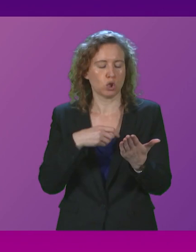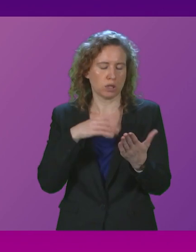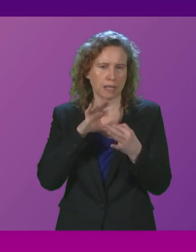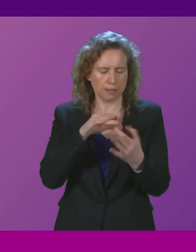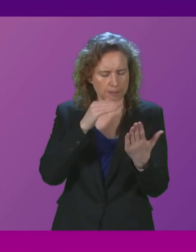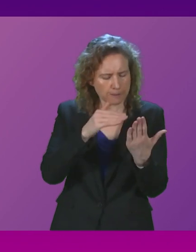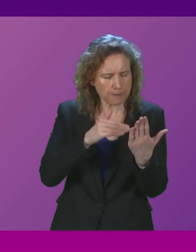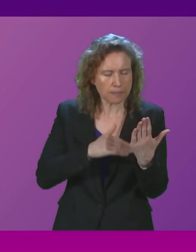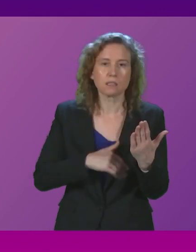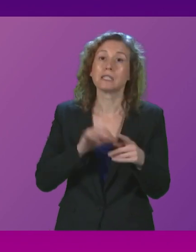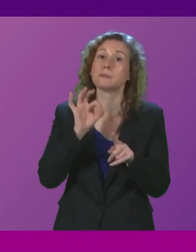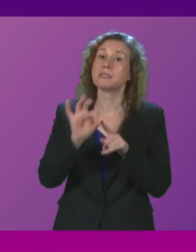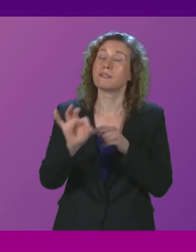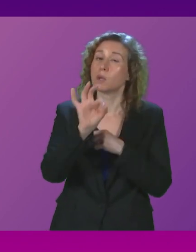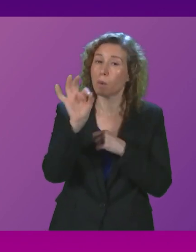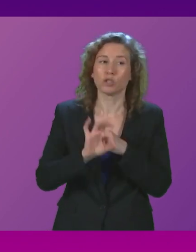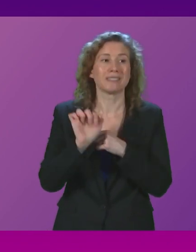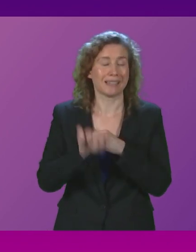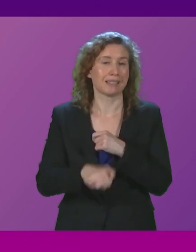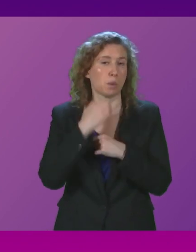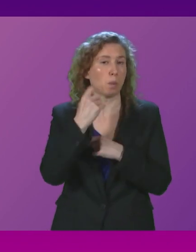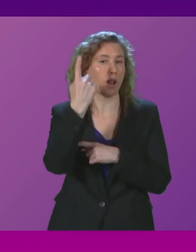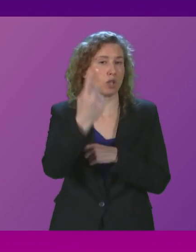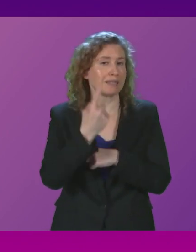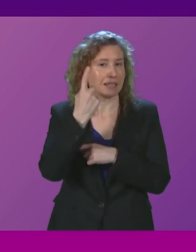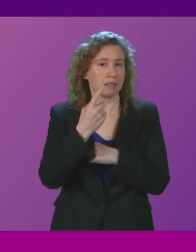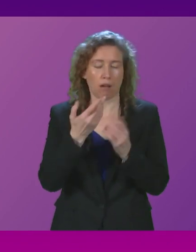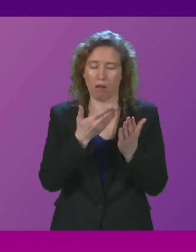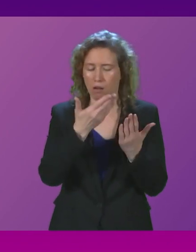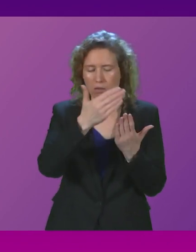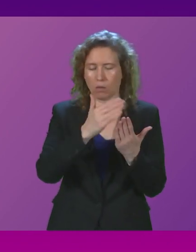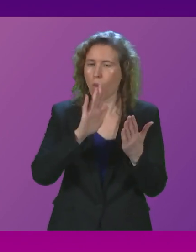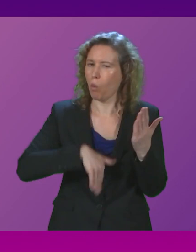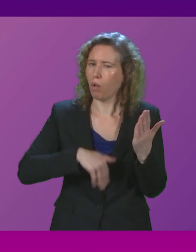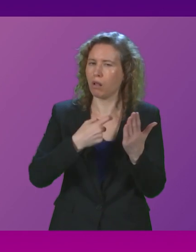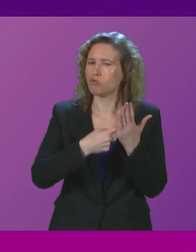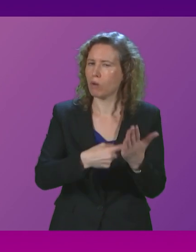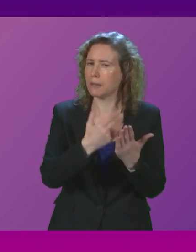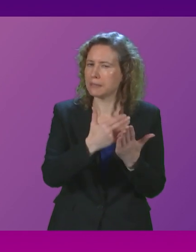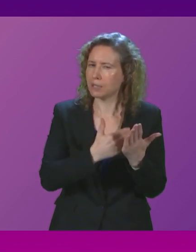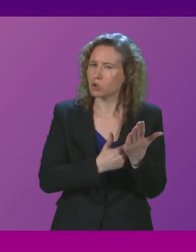On the specific questions, yes, we will consider all the recommendations that are in the report.